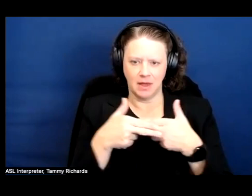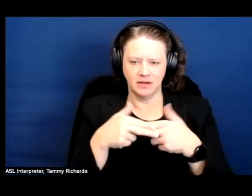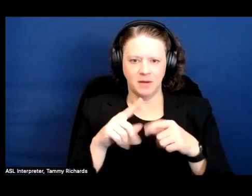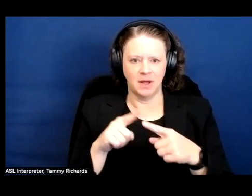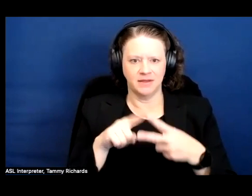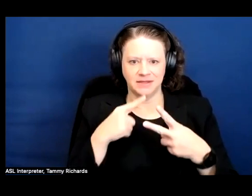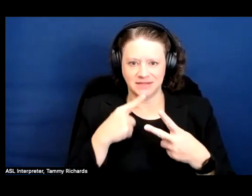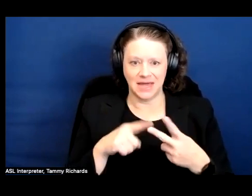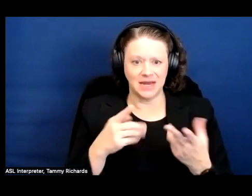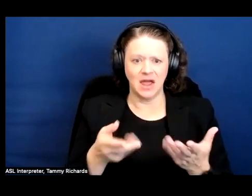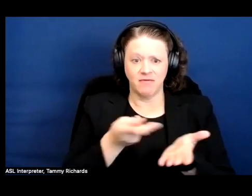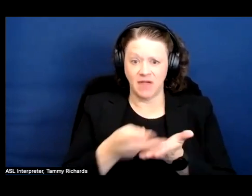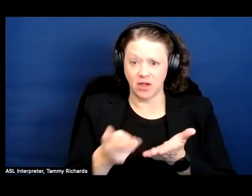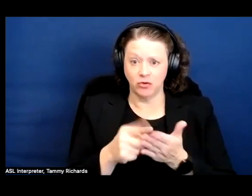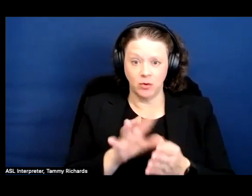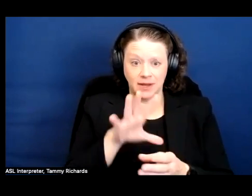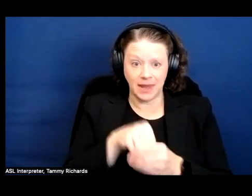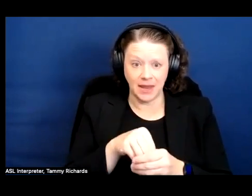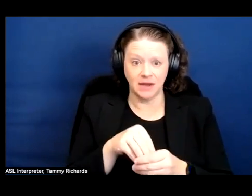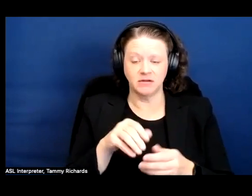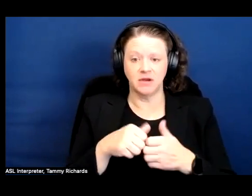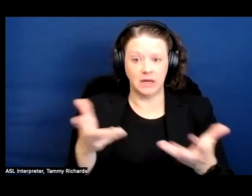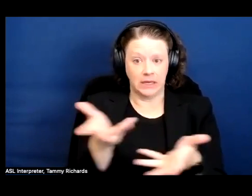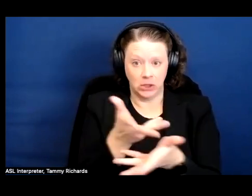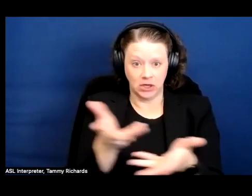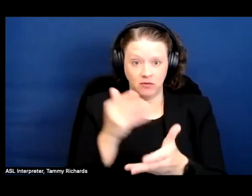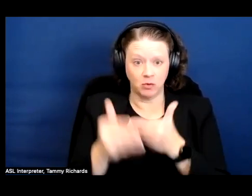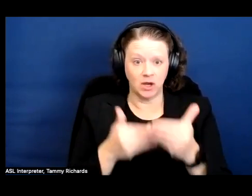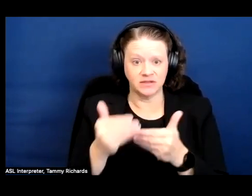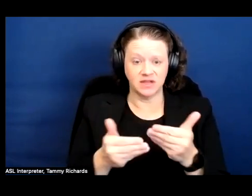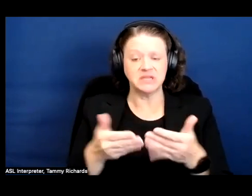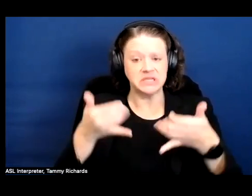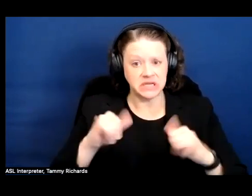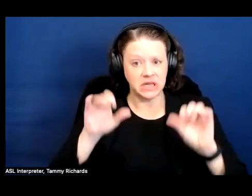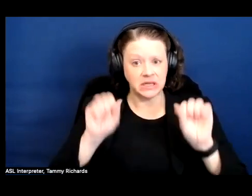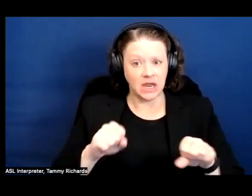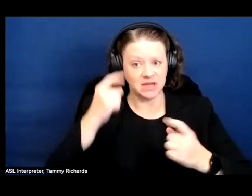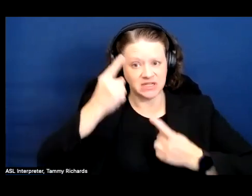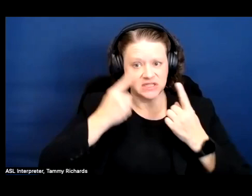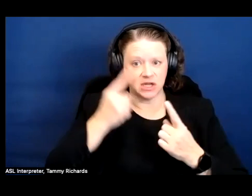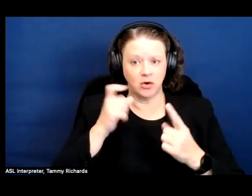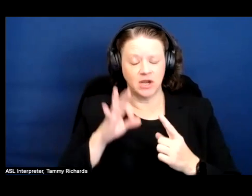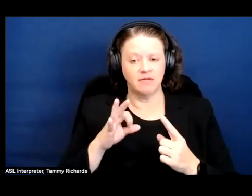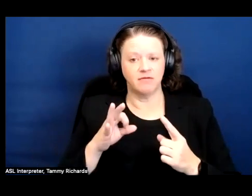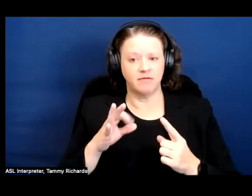because it's quite small and other tenants don't want dog hair getting on their clean clothes. Have Bernie's rights been violated?